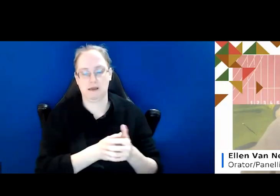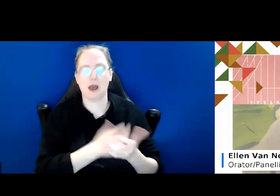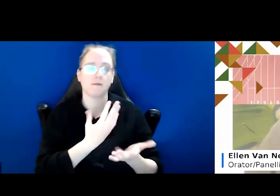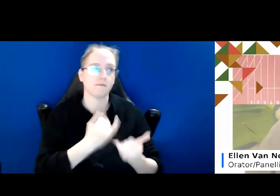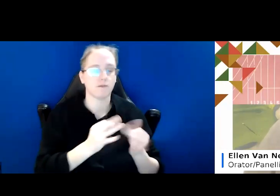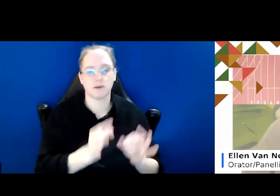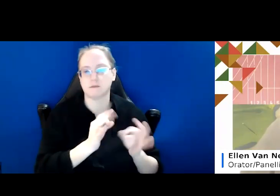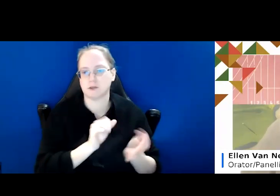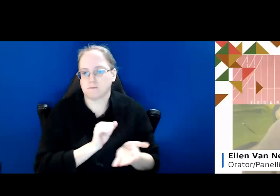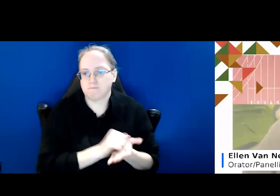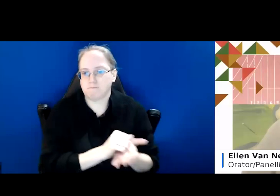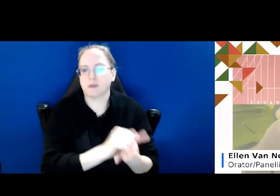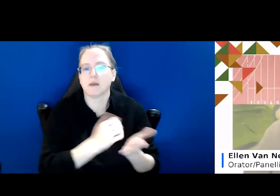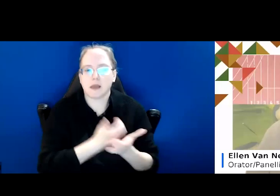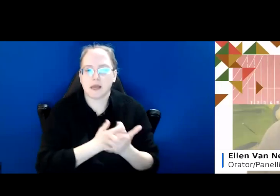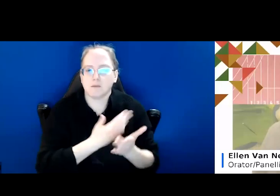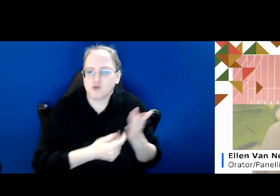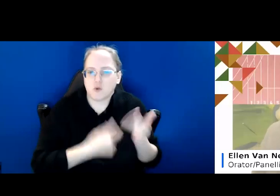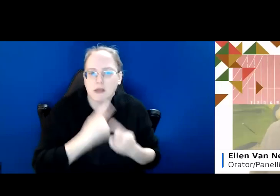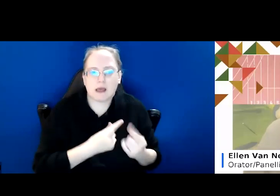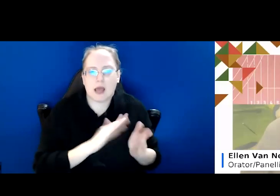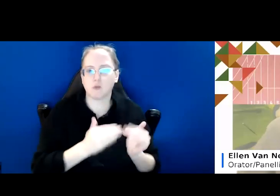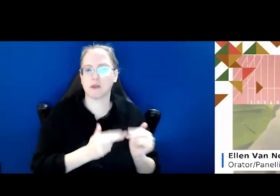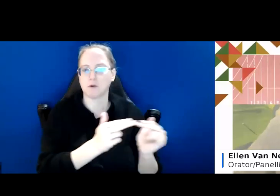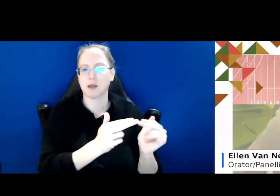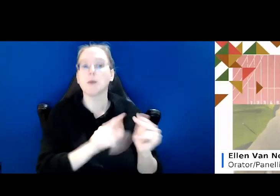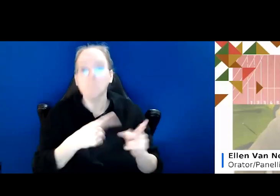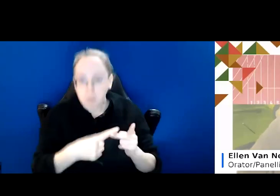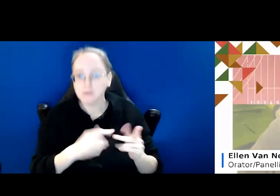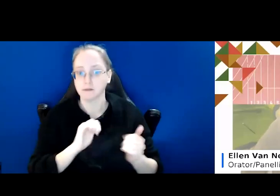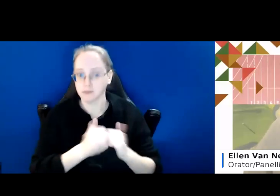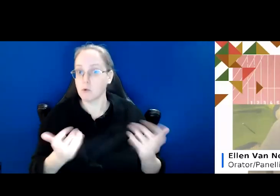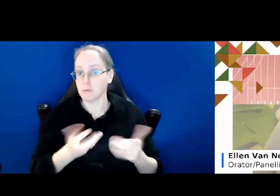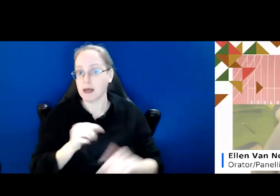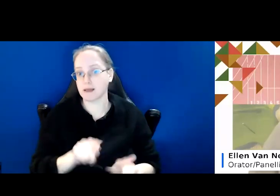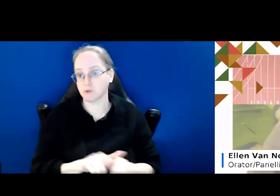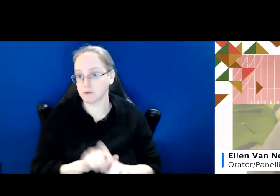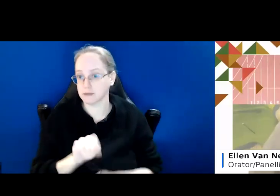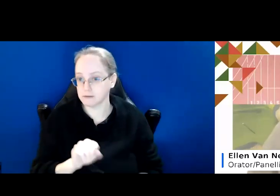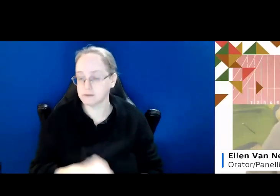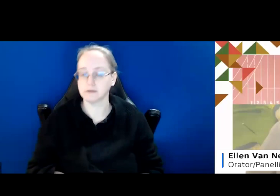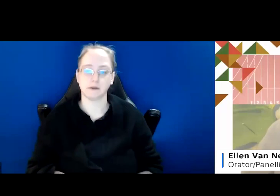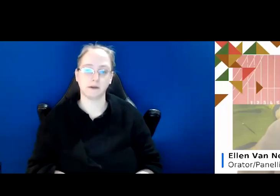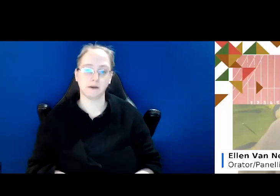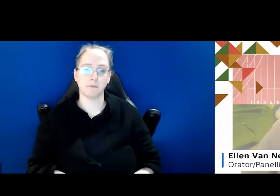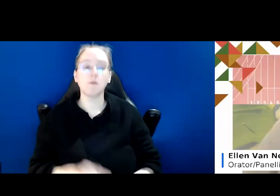and community building and also sites of sport and play. And then the same places were conveniently chosen